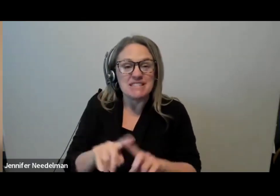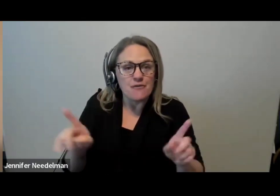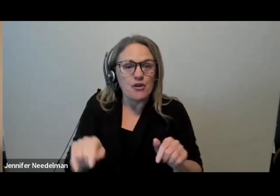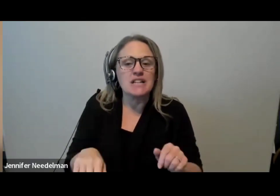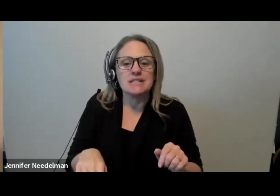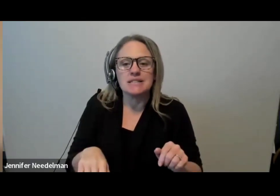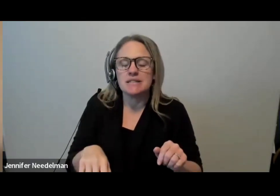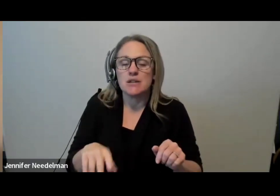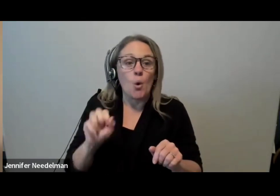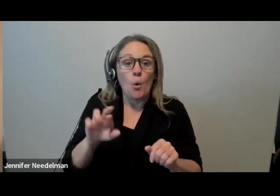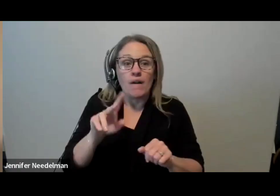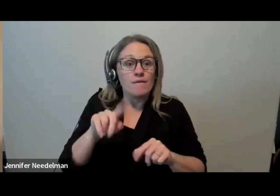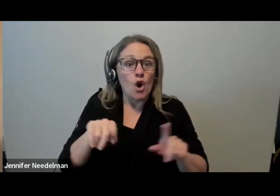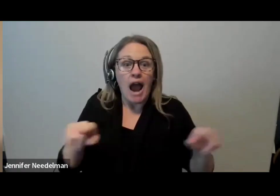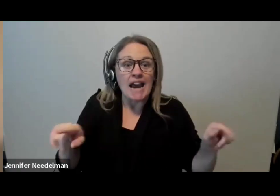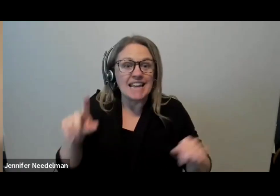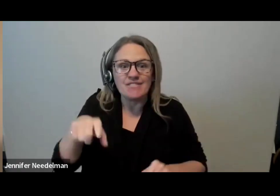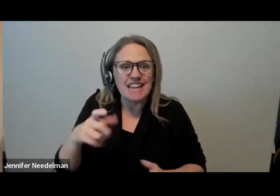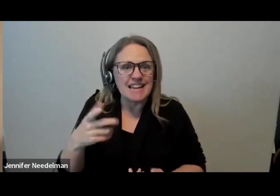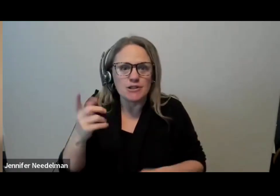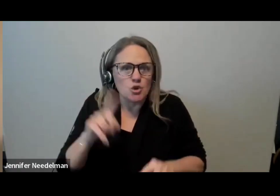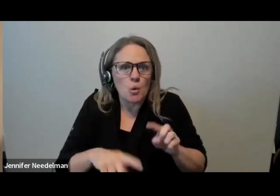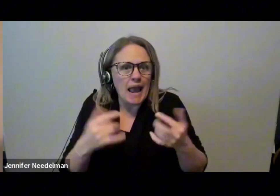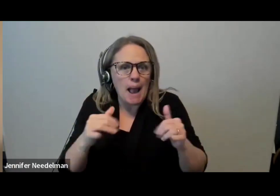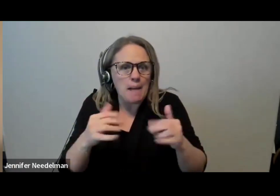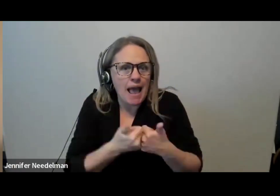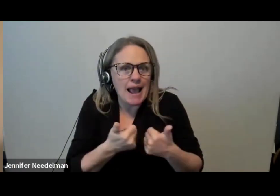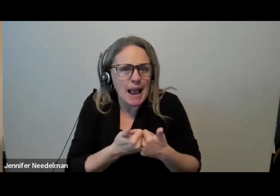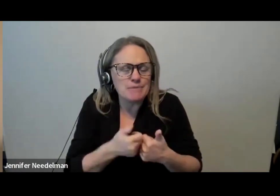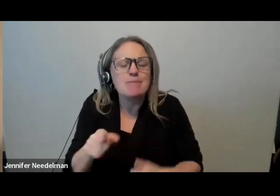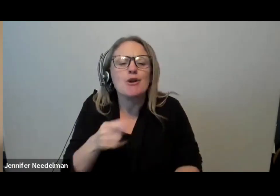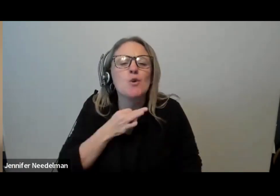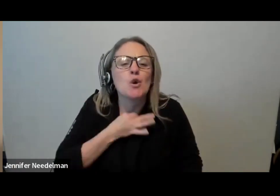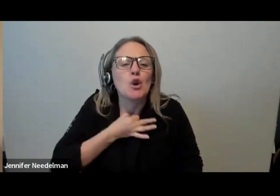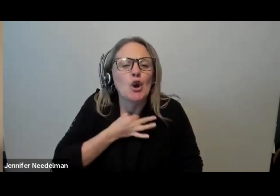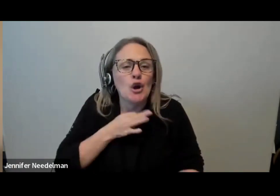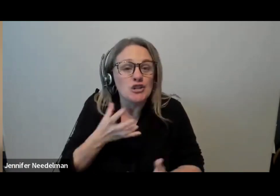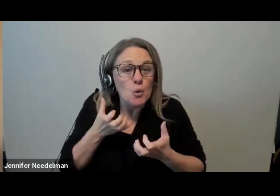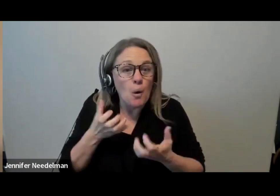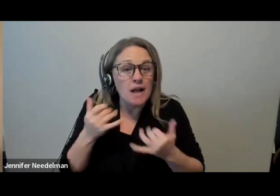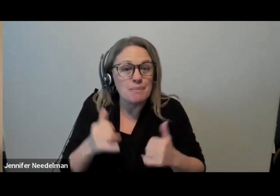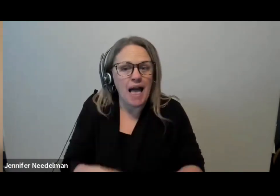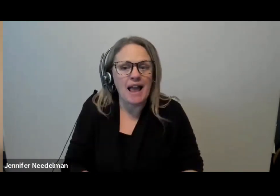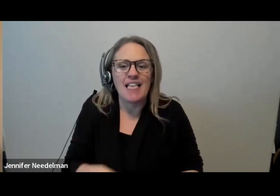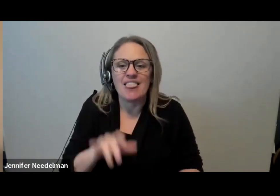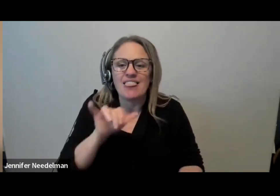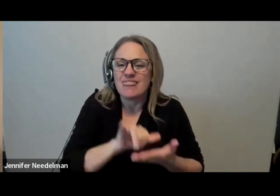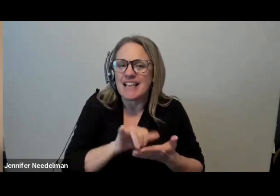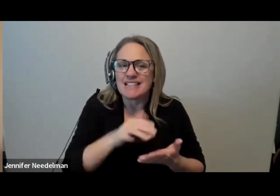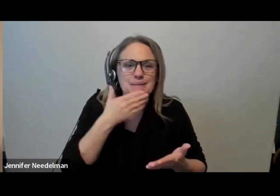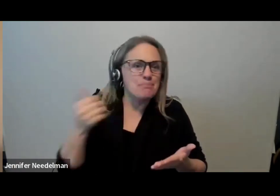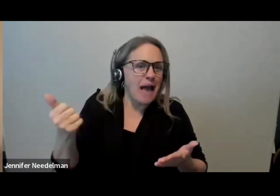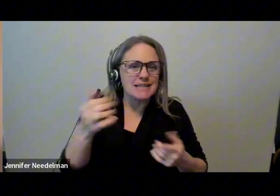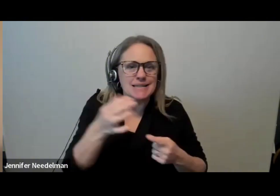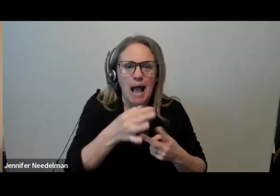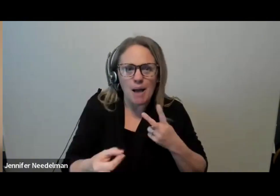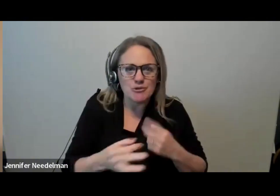and you've been worried about not being able to play games, but you're curious. It's sort of like the best entry point because they'll help you get set up.